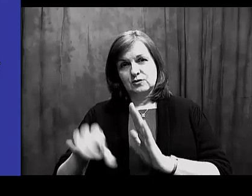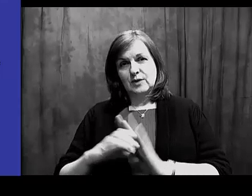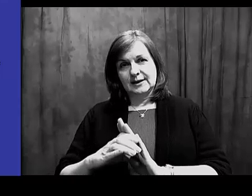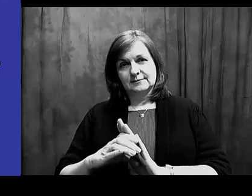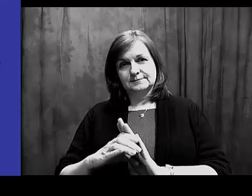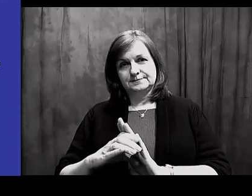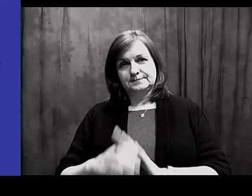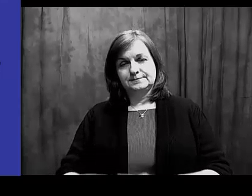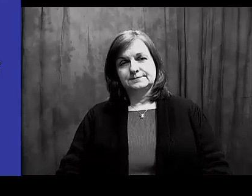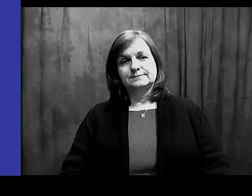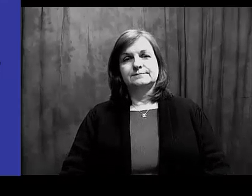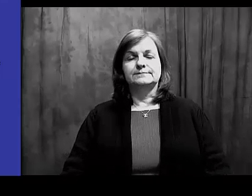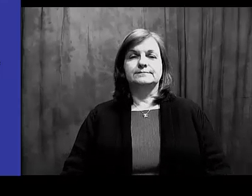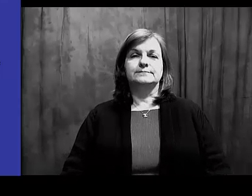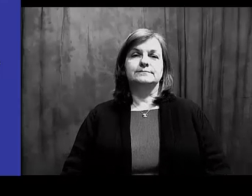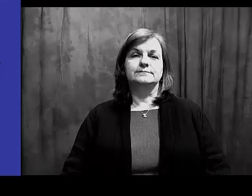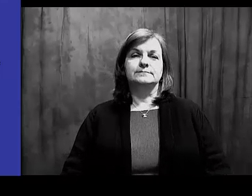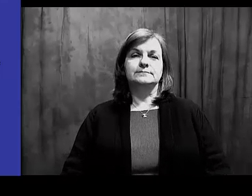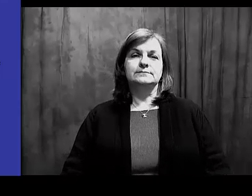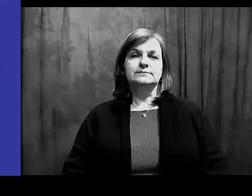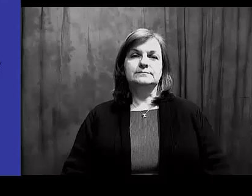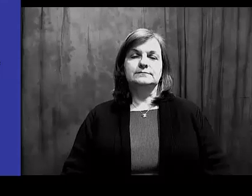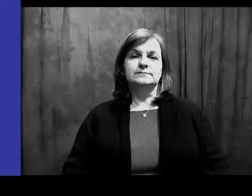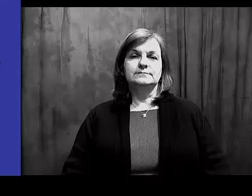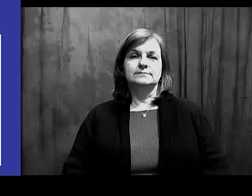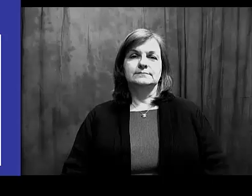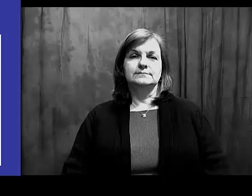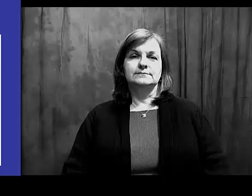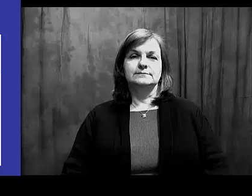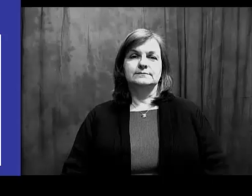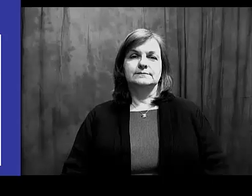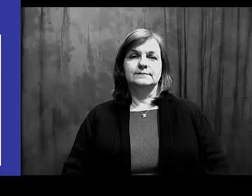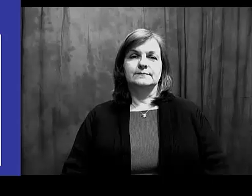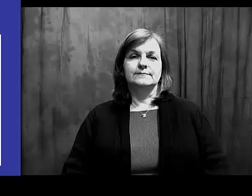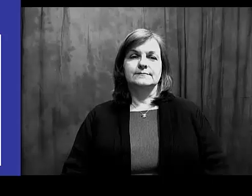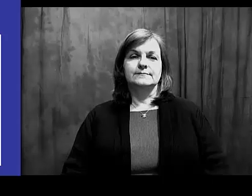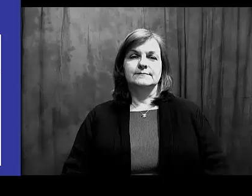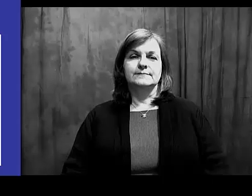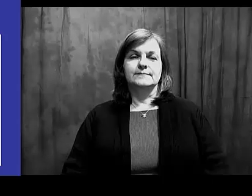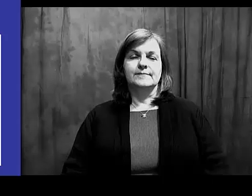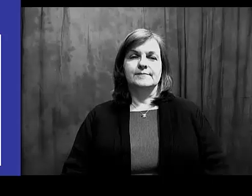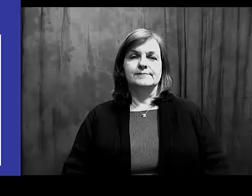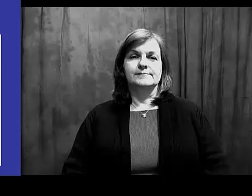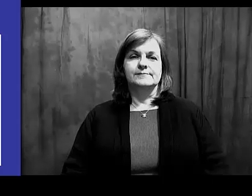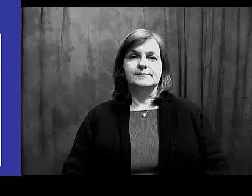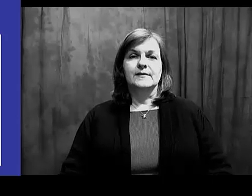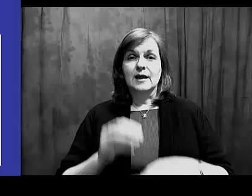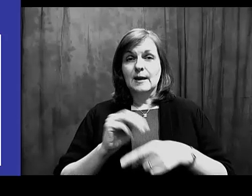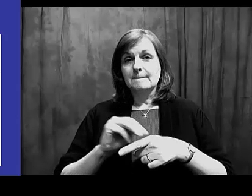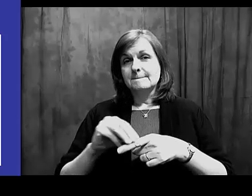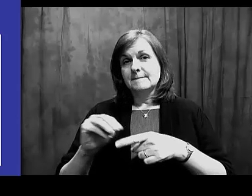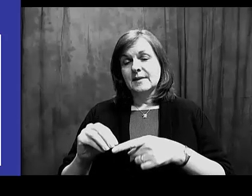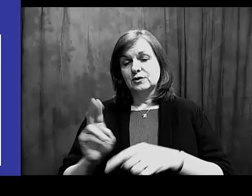we will look at this Mendel used this [test cross]